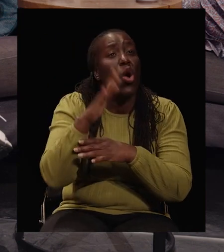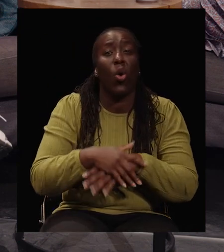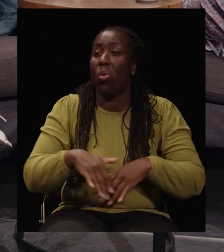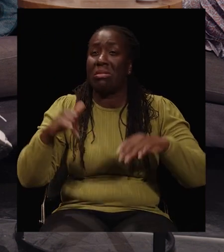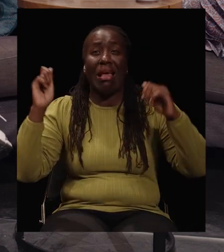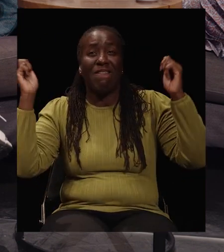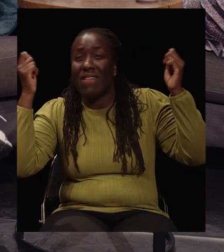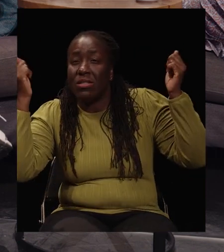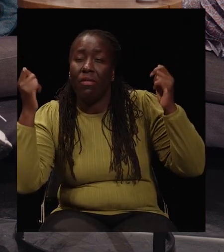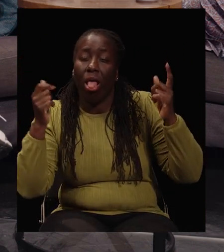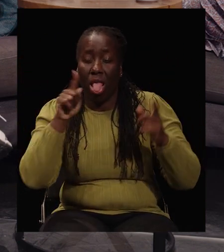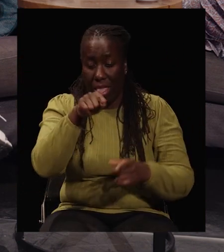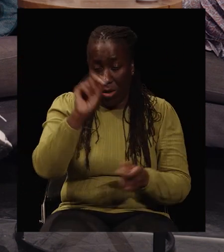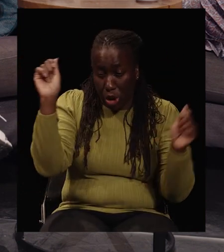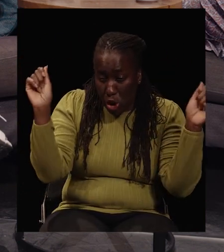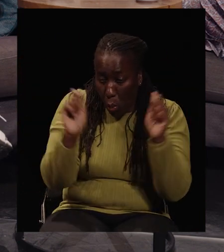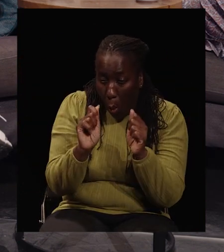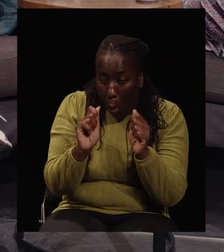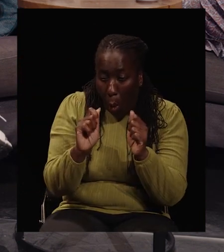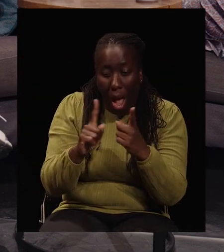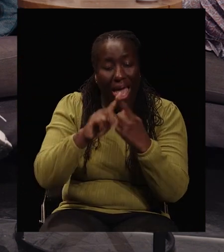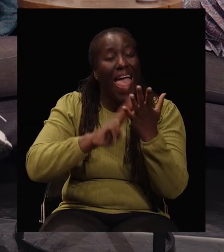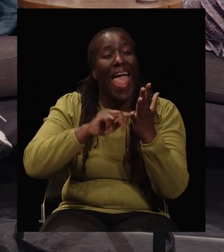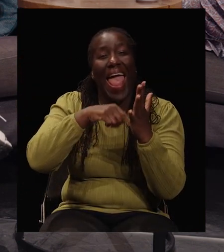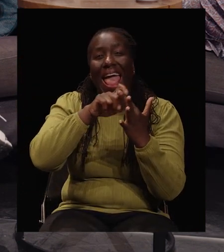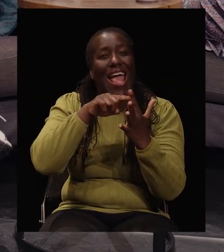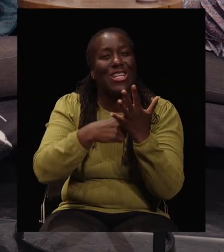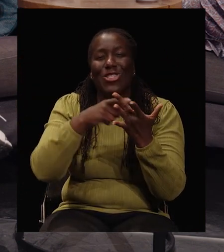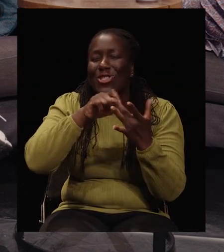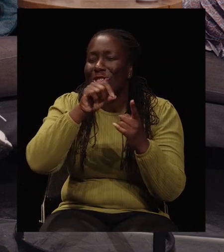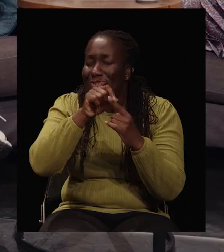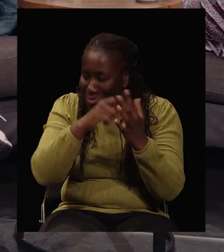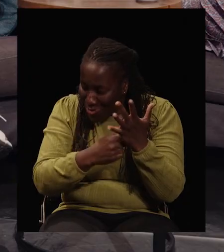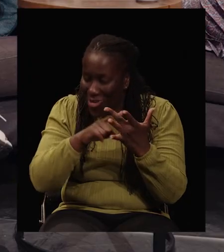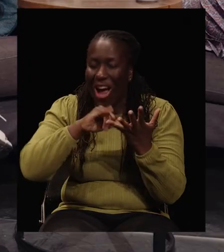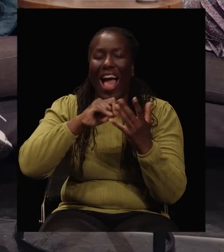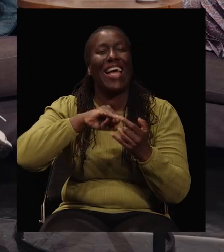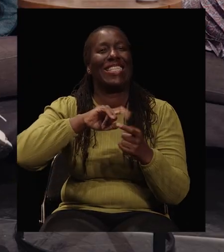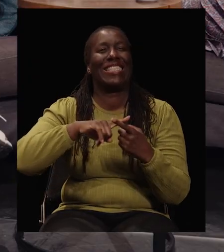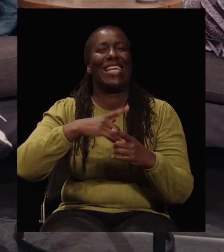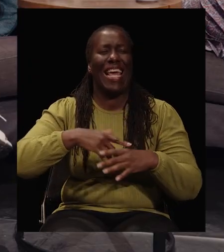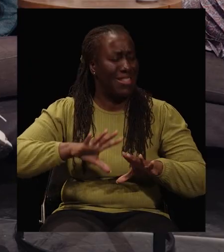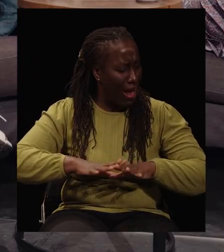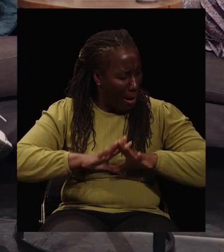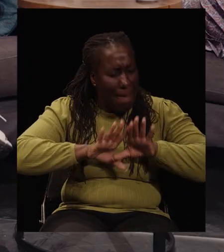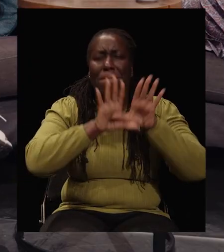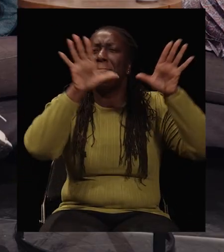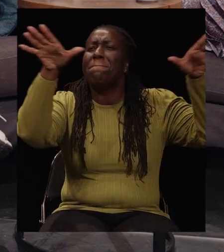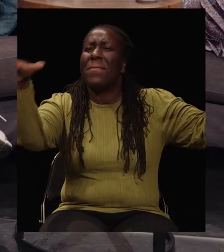They're like small enterprises that balloon around activity and pull lots of people in. So I think like the question of how you work